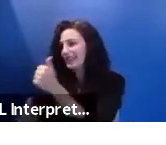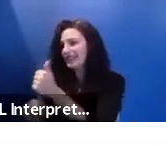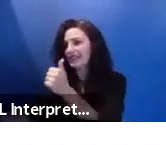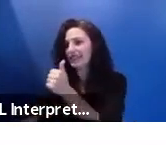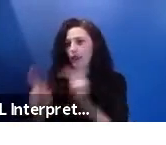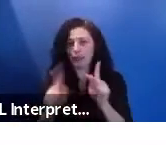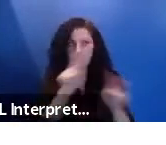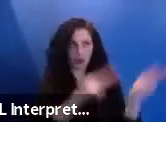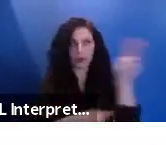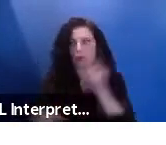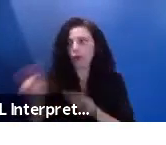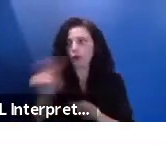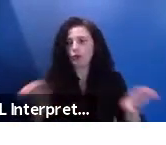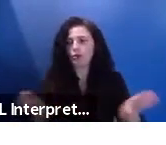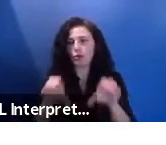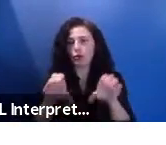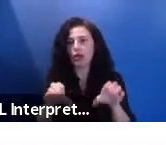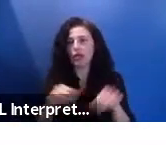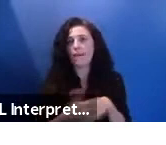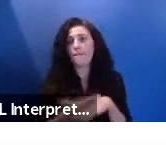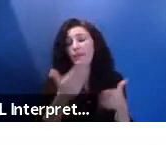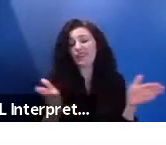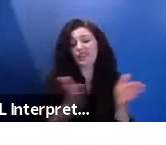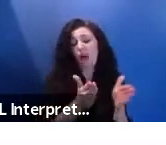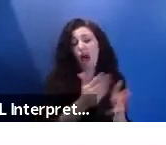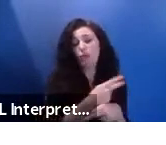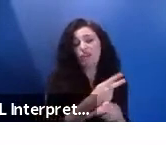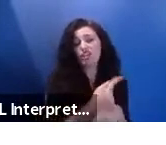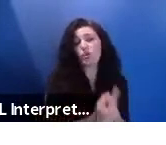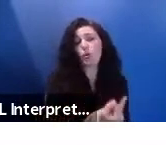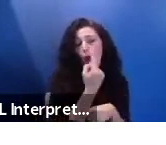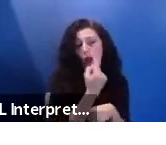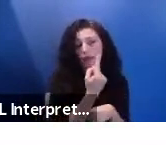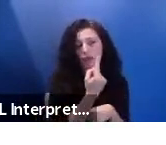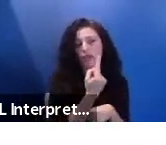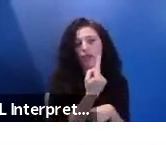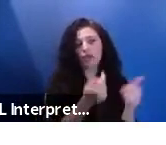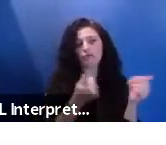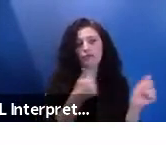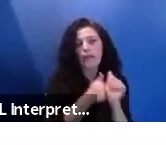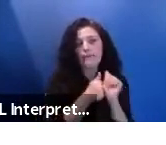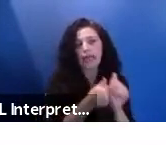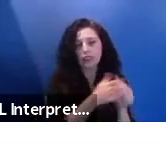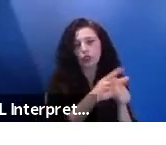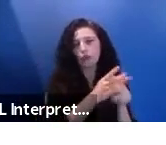In small productions there may just be one COVID Compliance Supervisor. But in any case, the COVID Compliance Supervisor needs to have taken special training